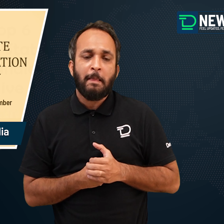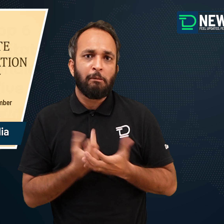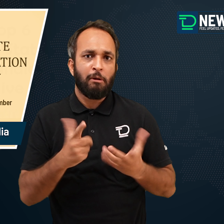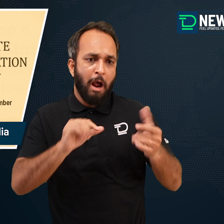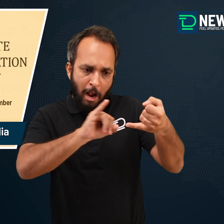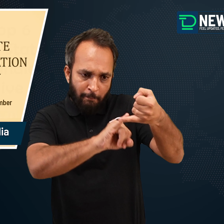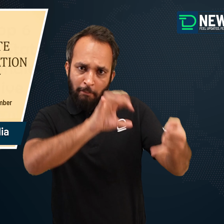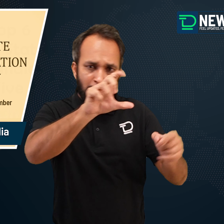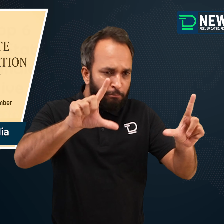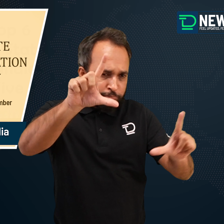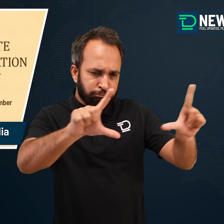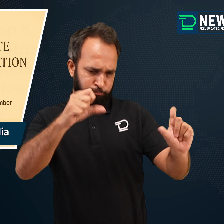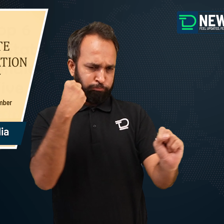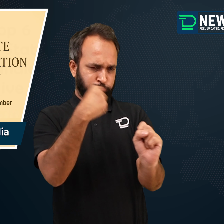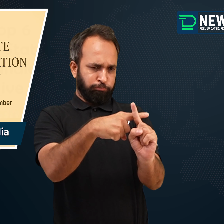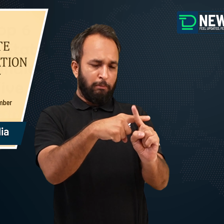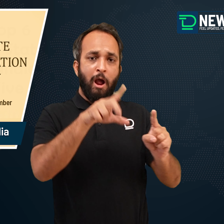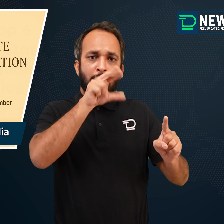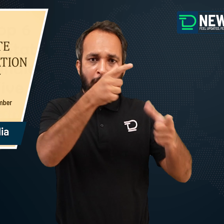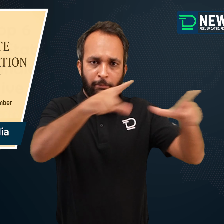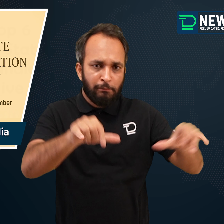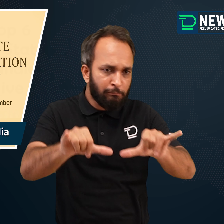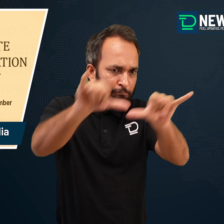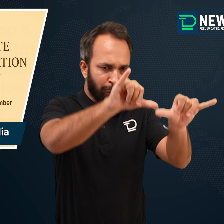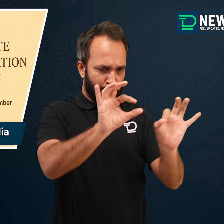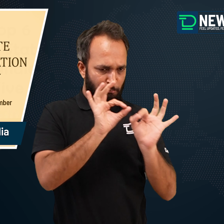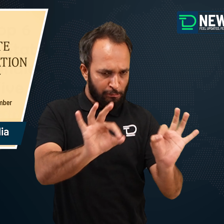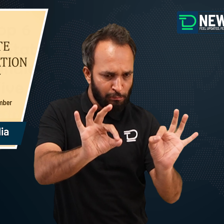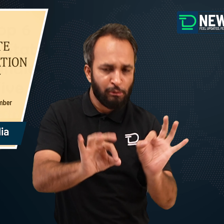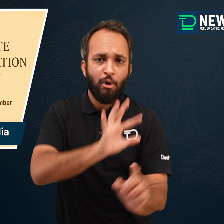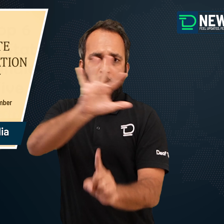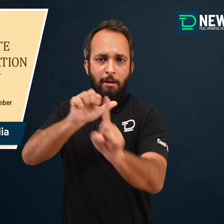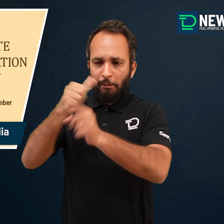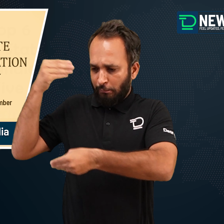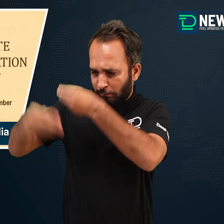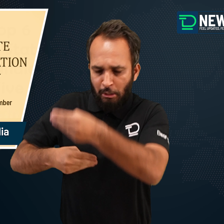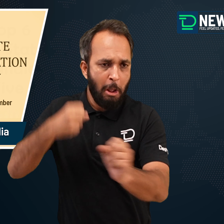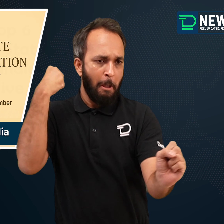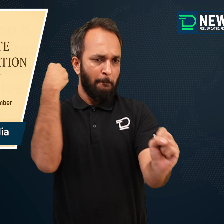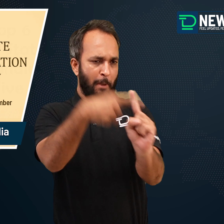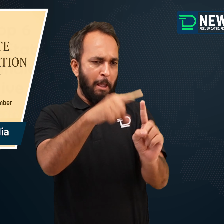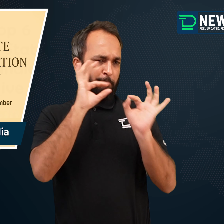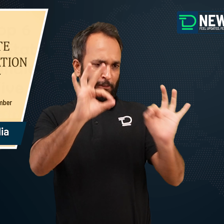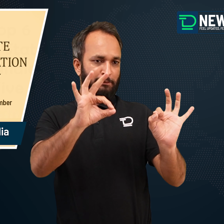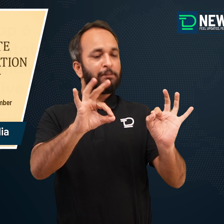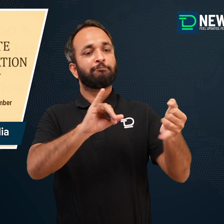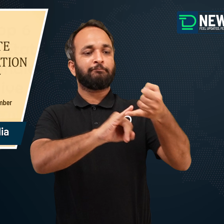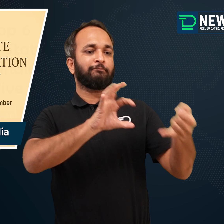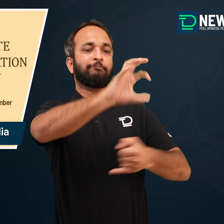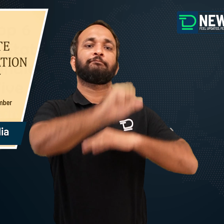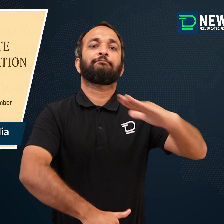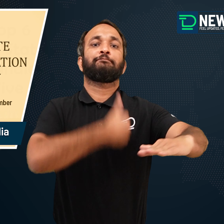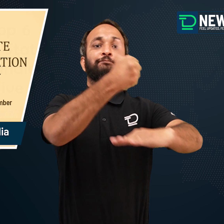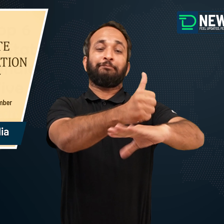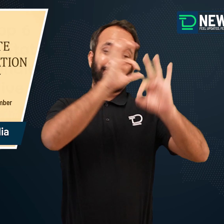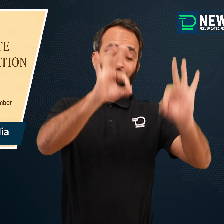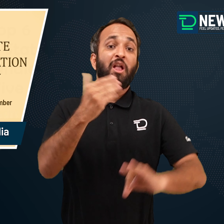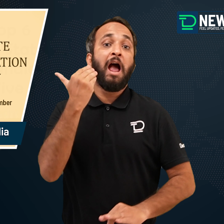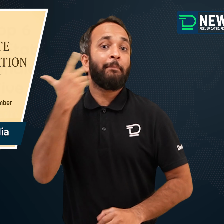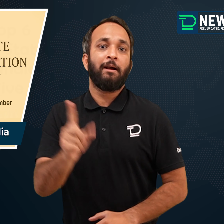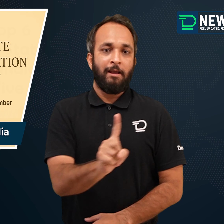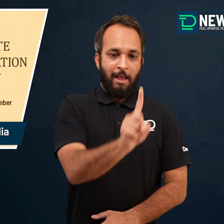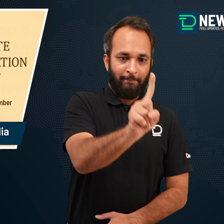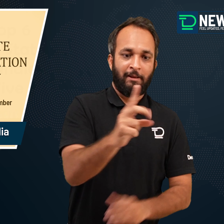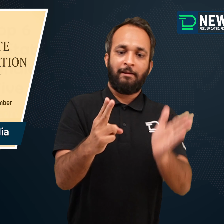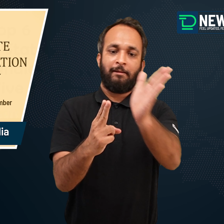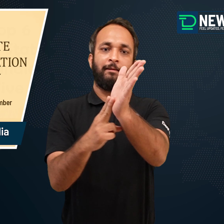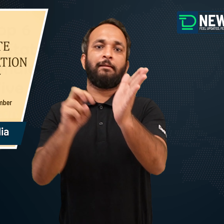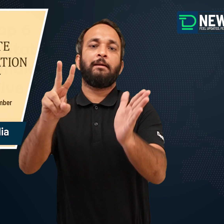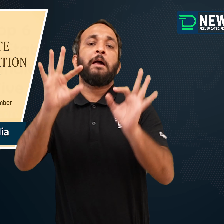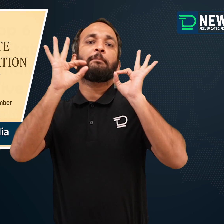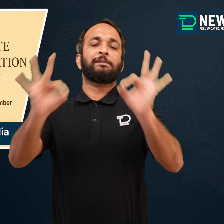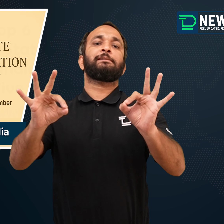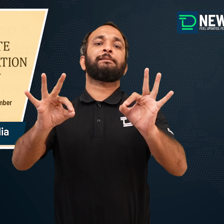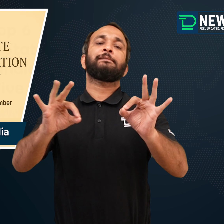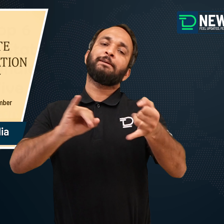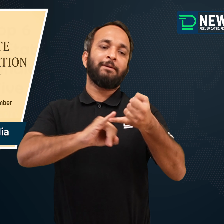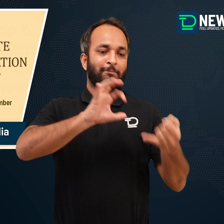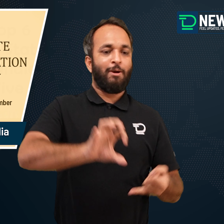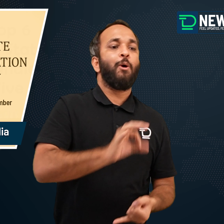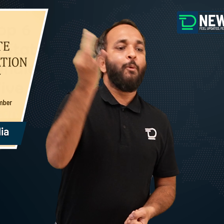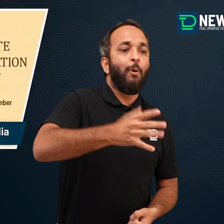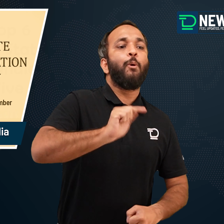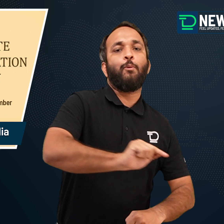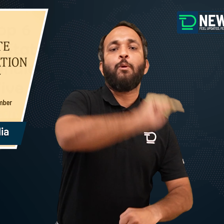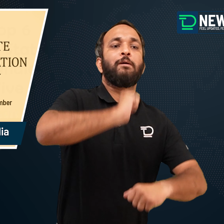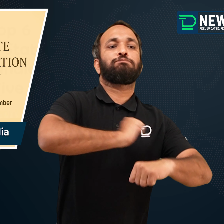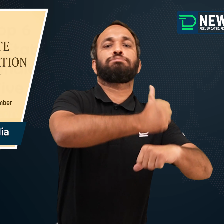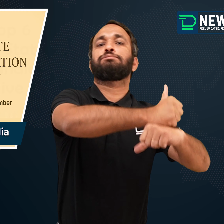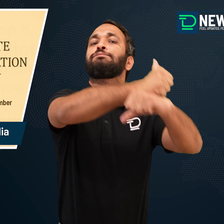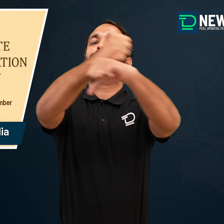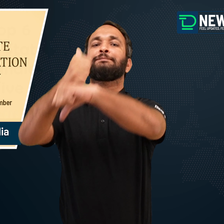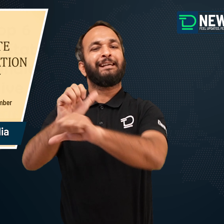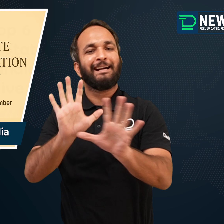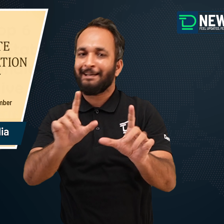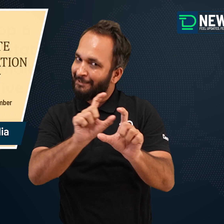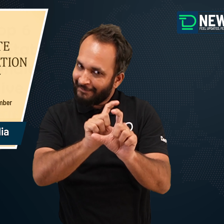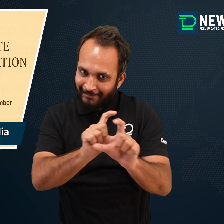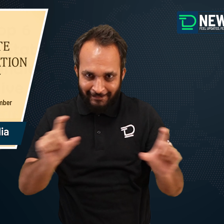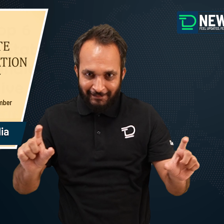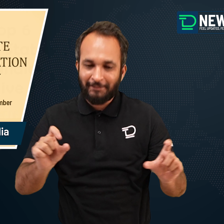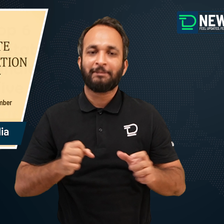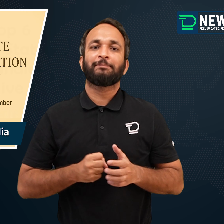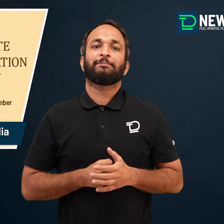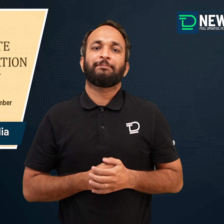Which led to the formation of new states on November 1st.